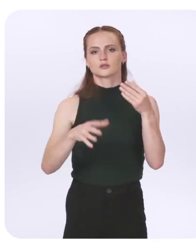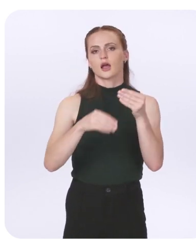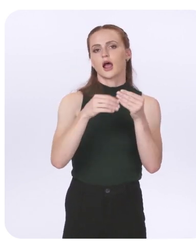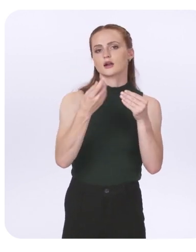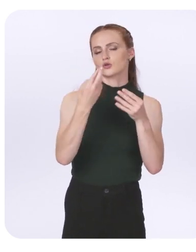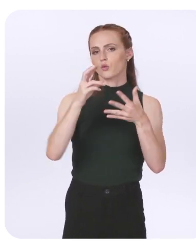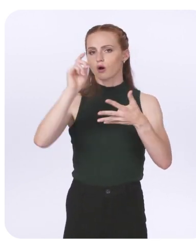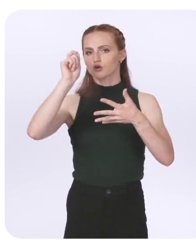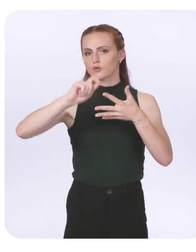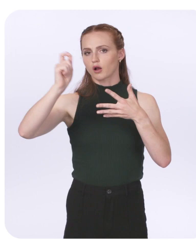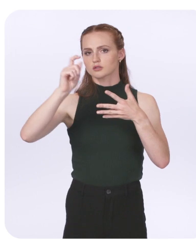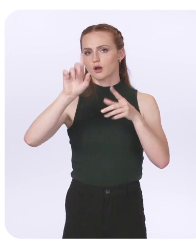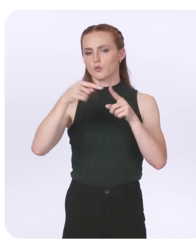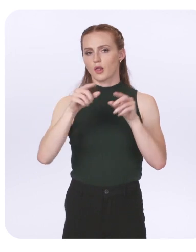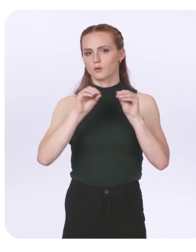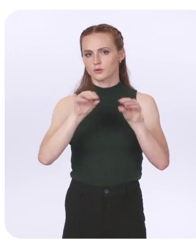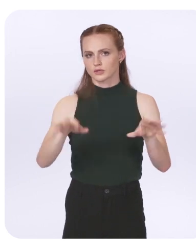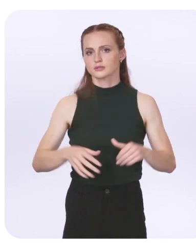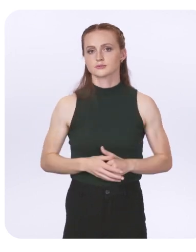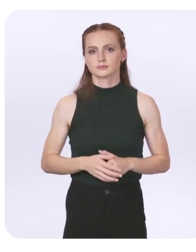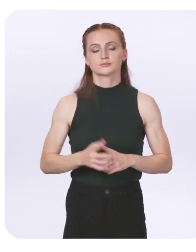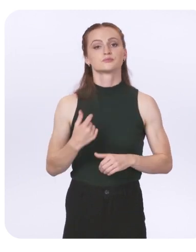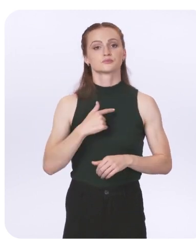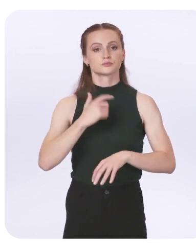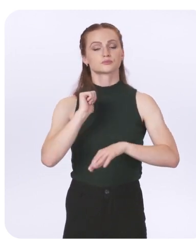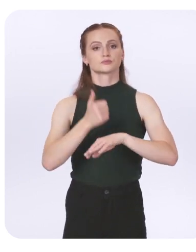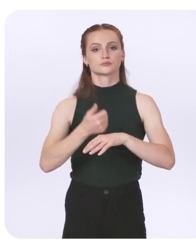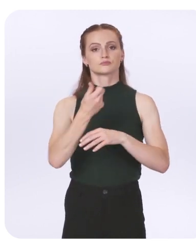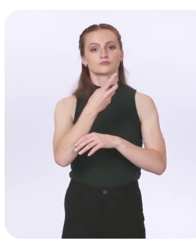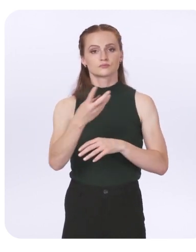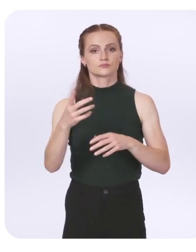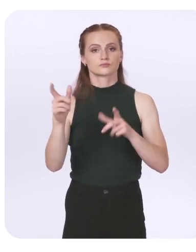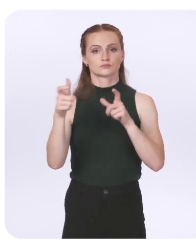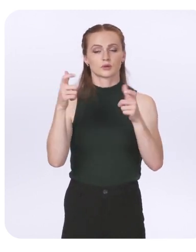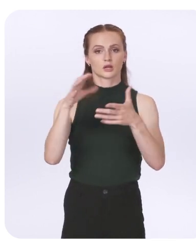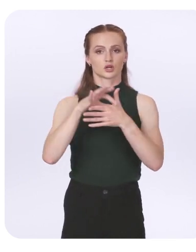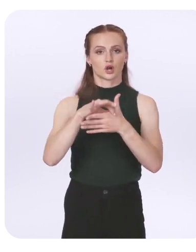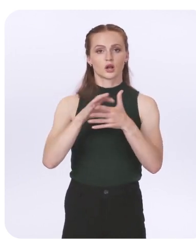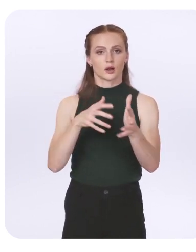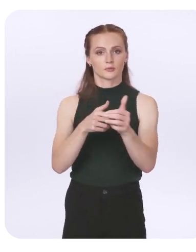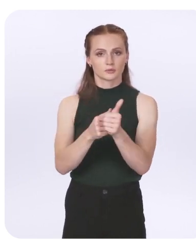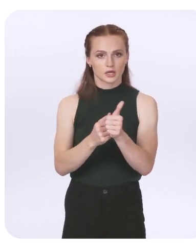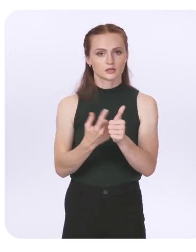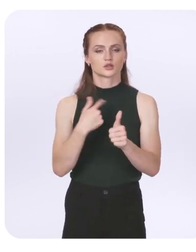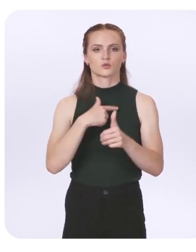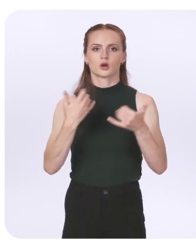We put out several major content updates and we’re still focusing on improving competitive play as